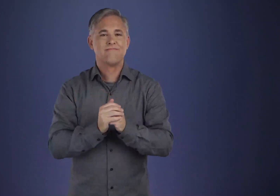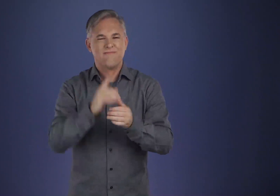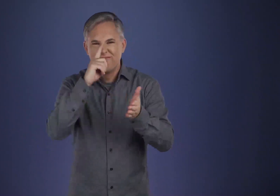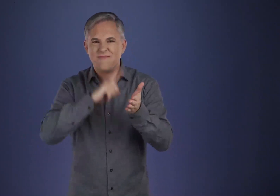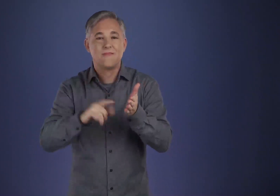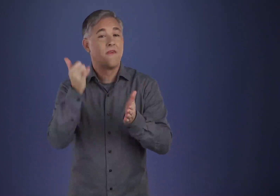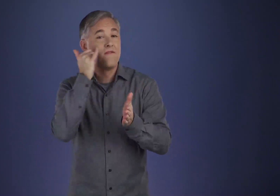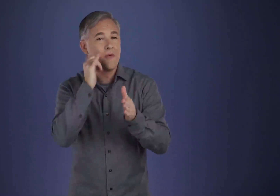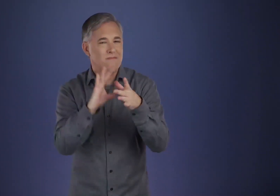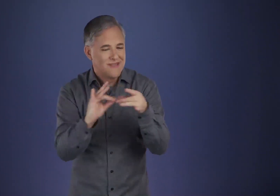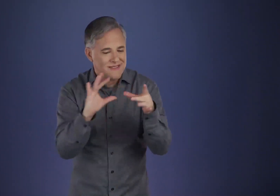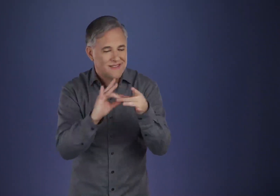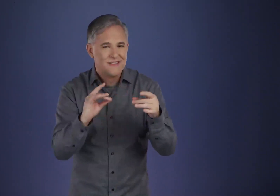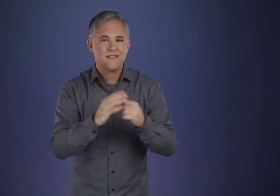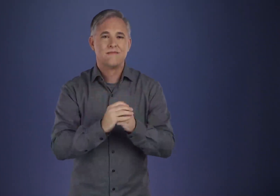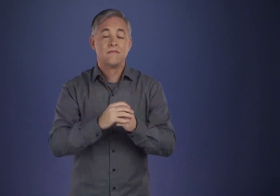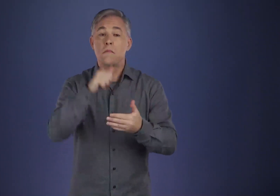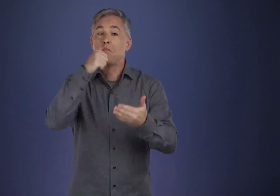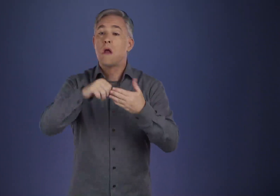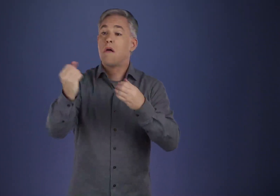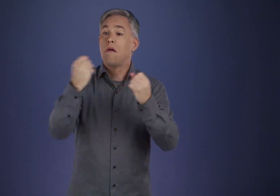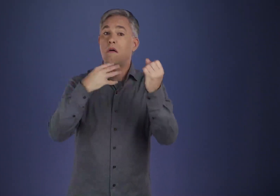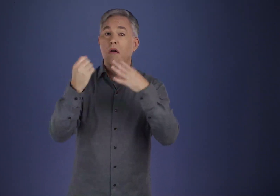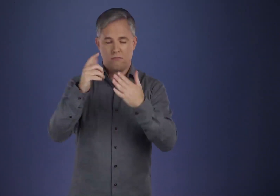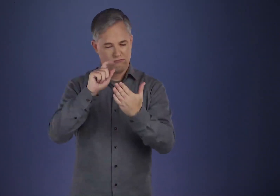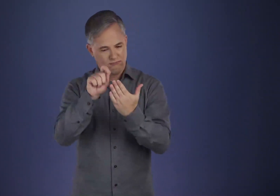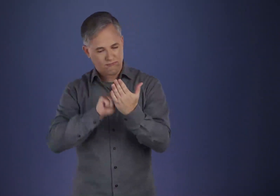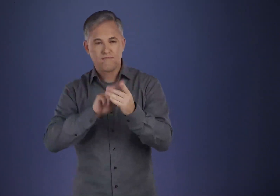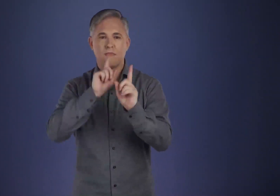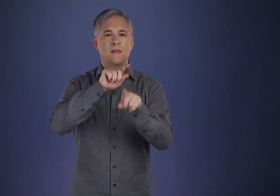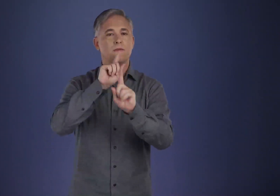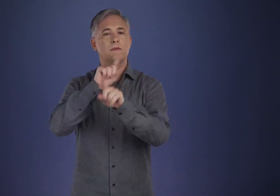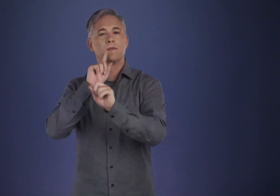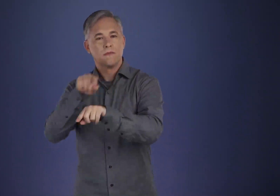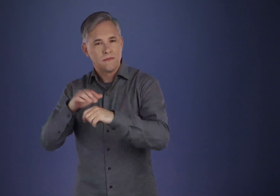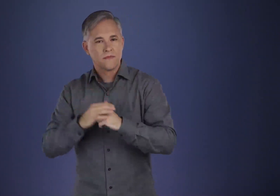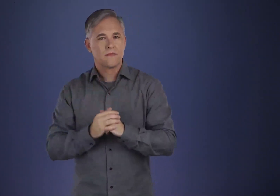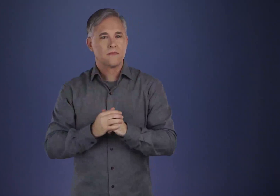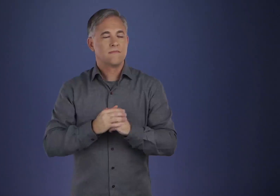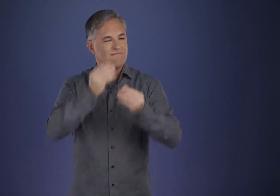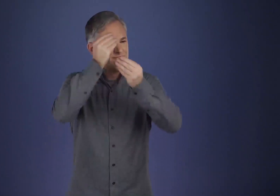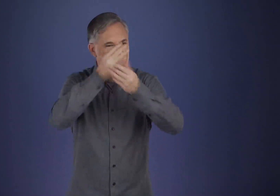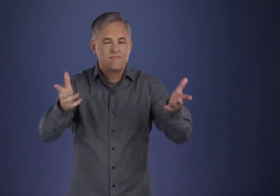and sends out notices of meetings. Such are the simple services